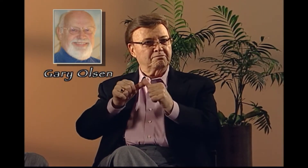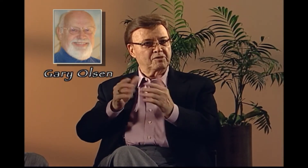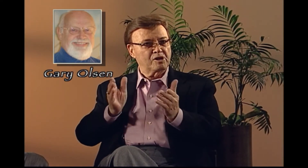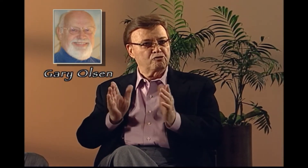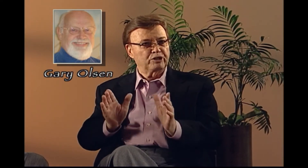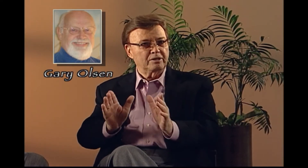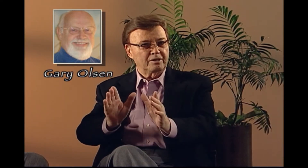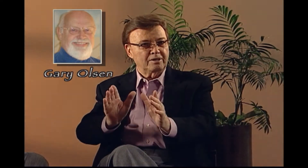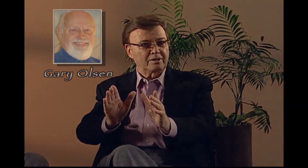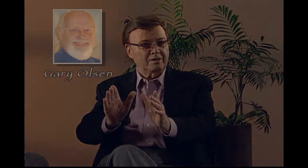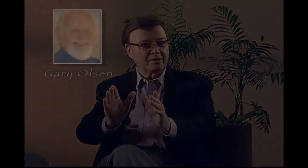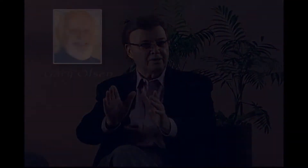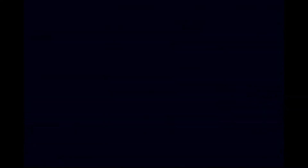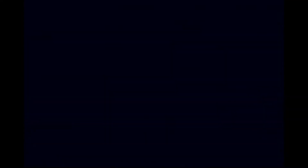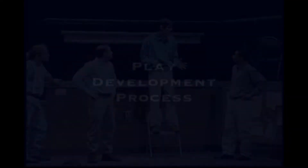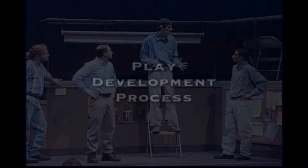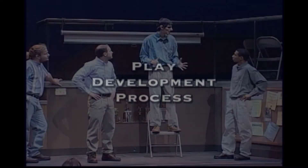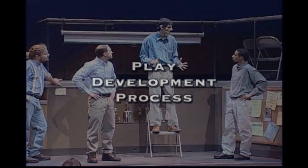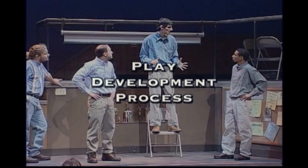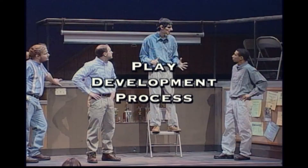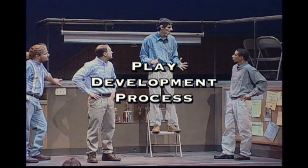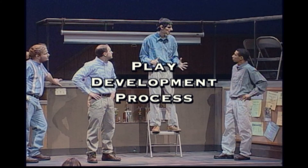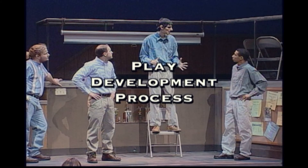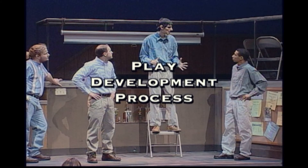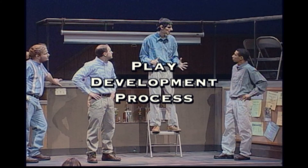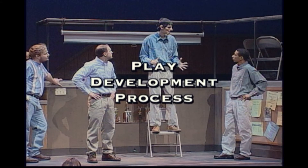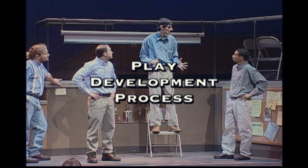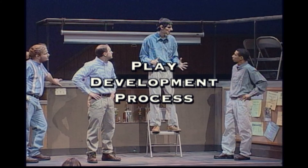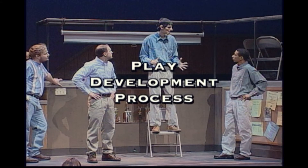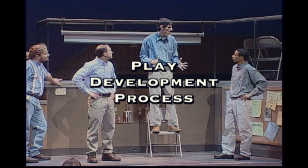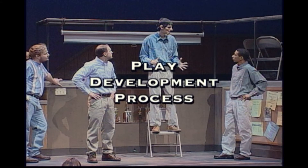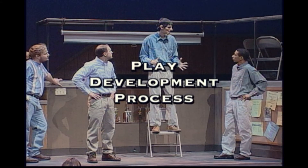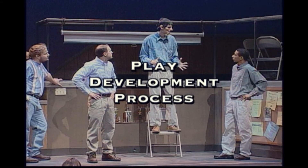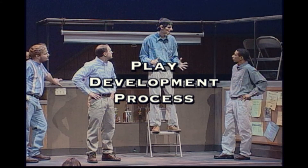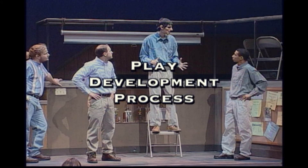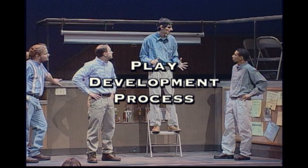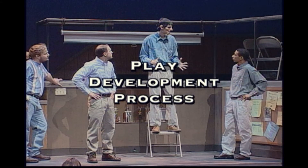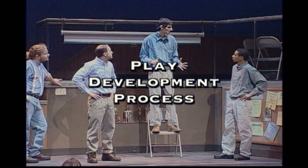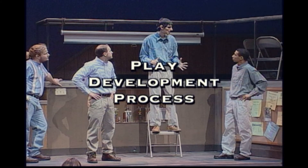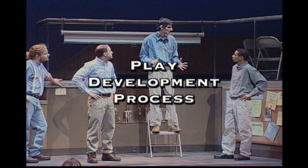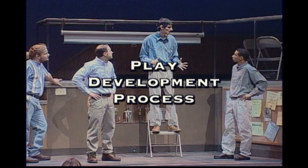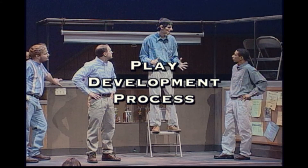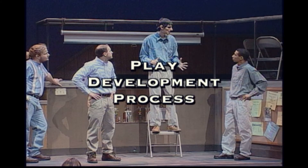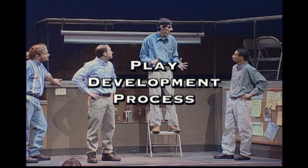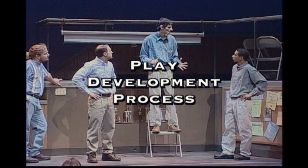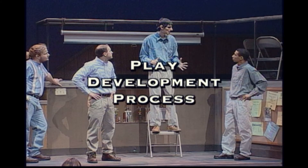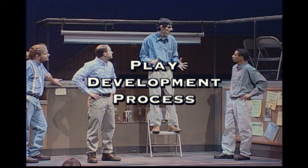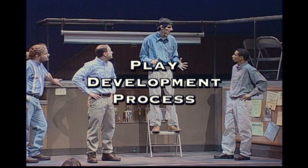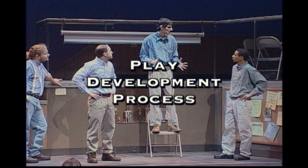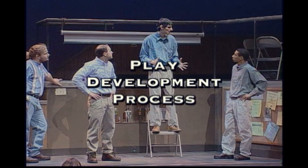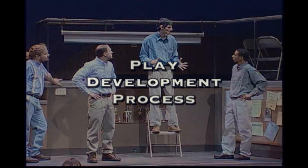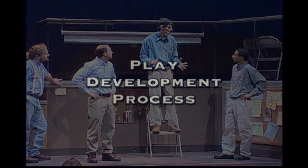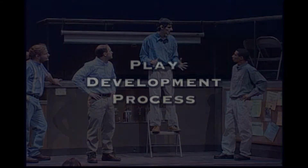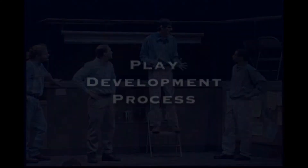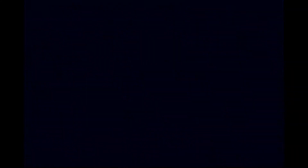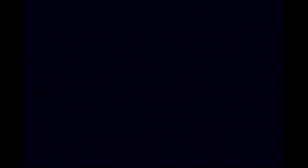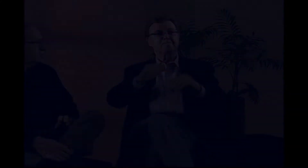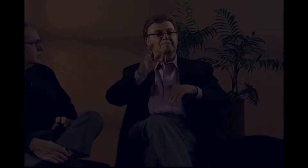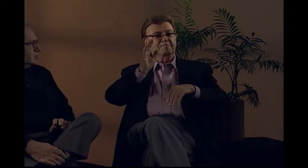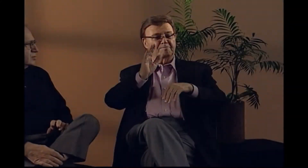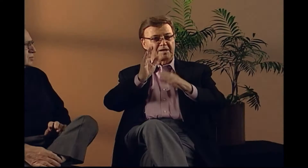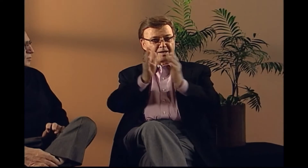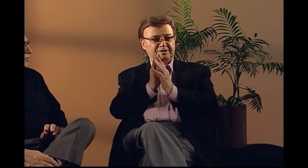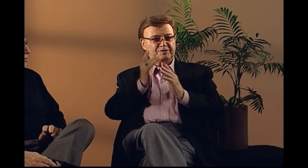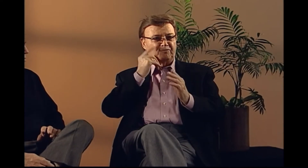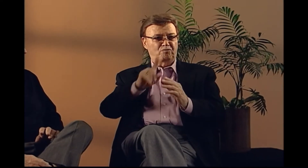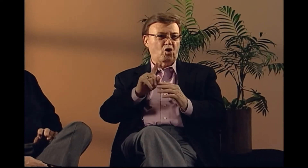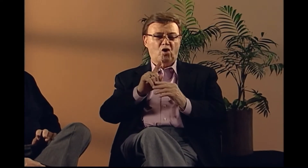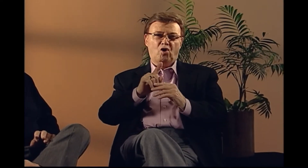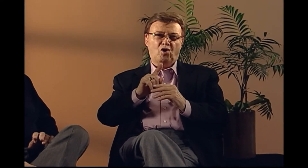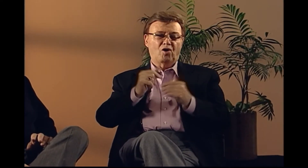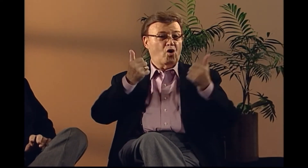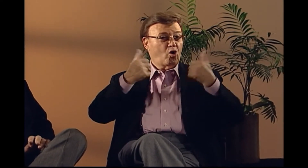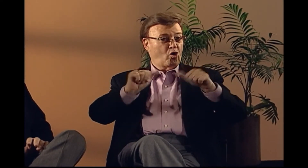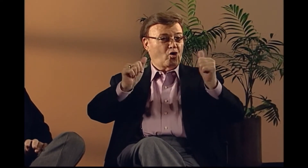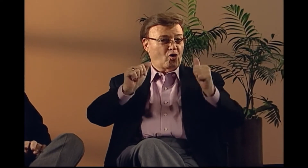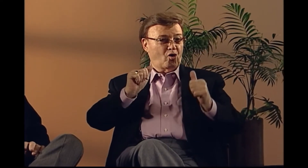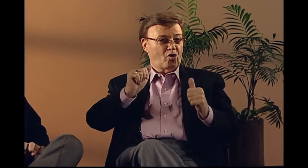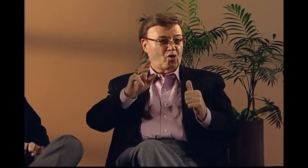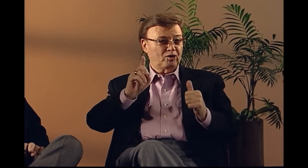and Gary continued down that path.